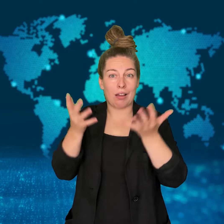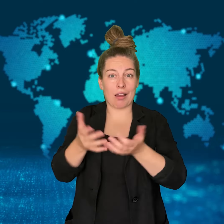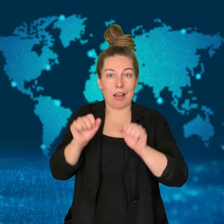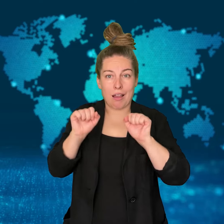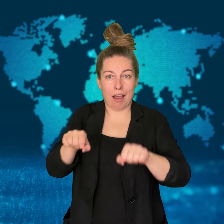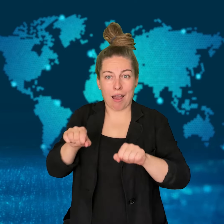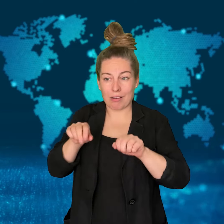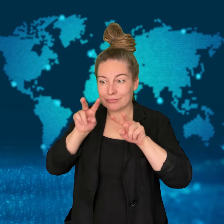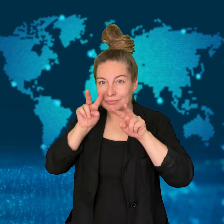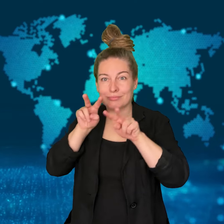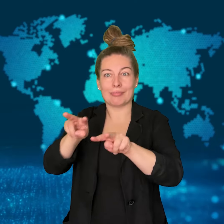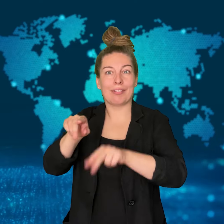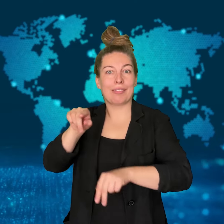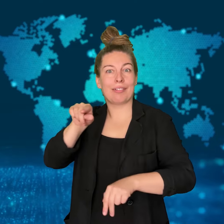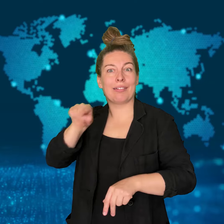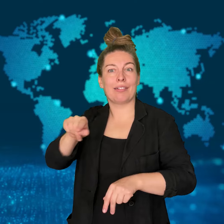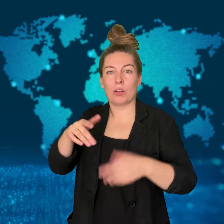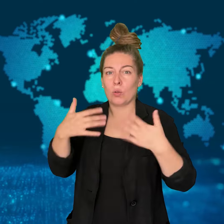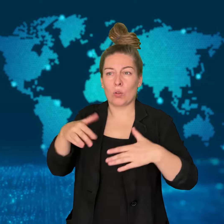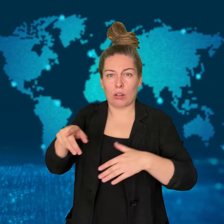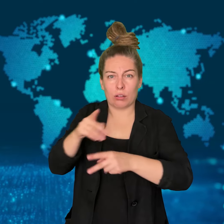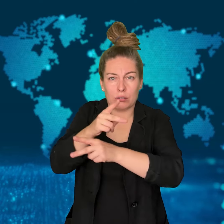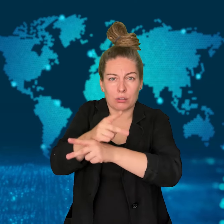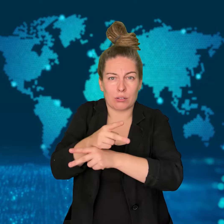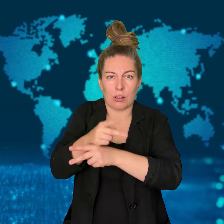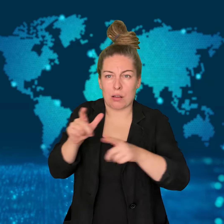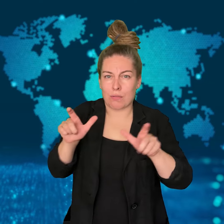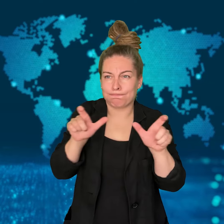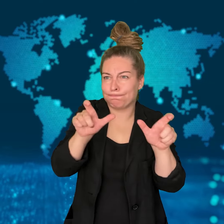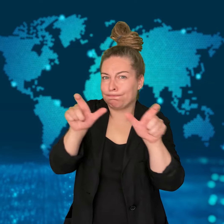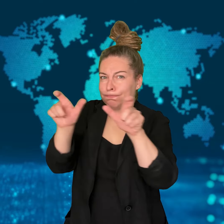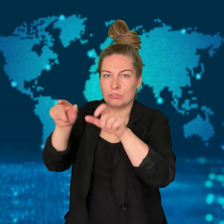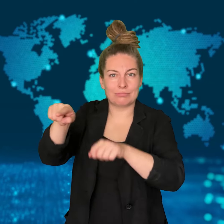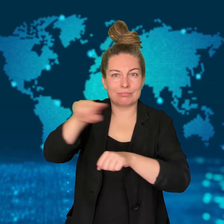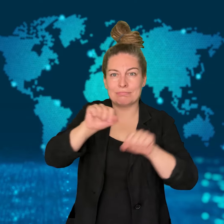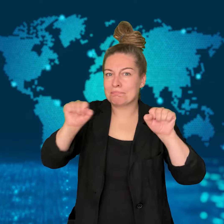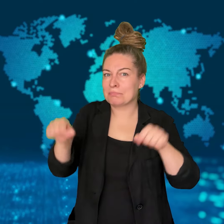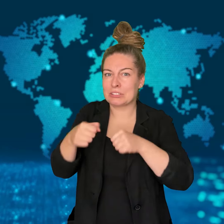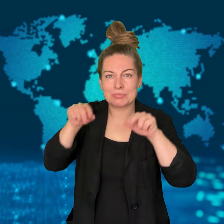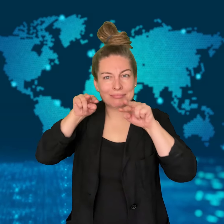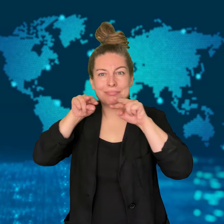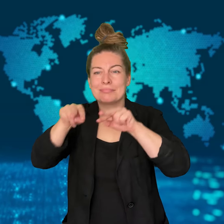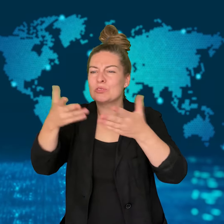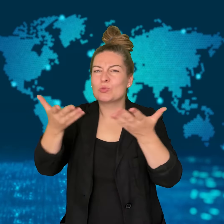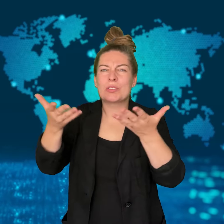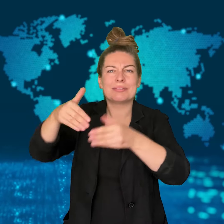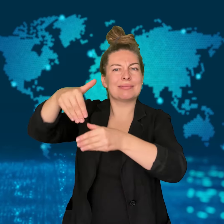the nation's closely guarded nuclear weapons program.